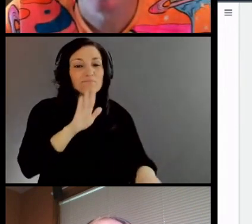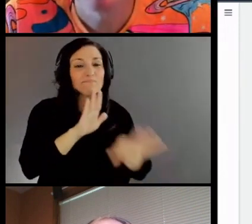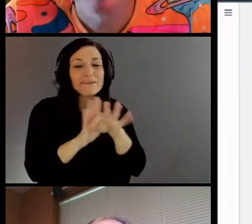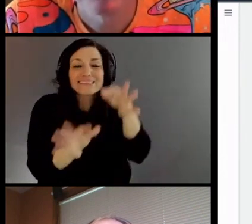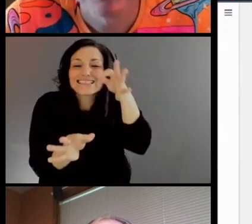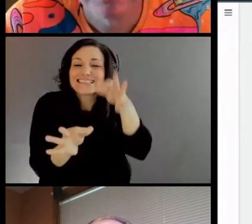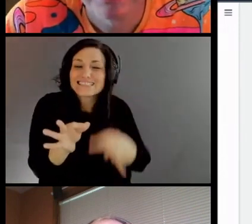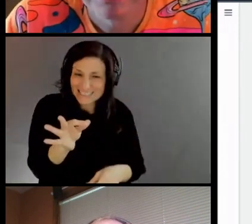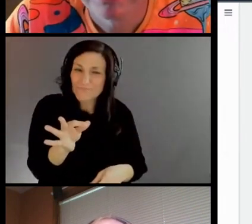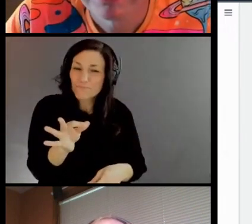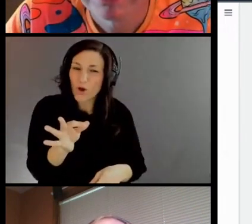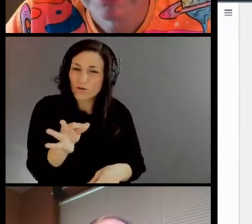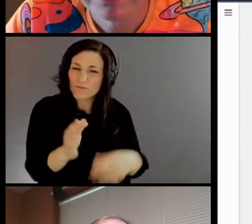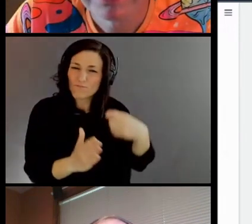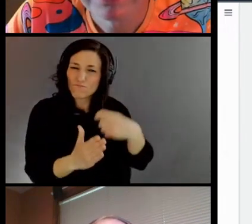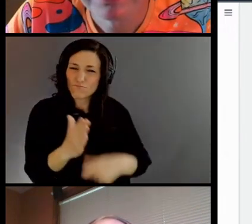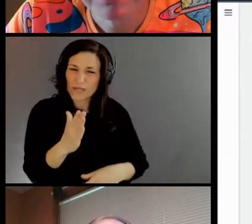The idea is that you pay for what you use.